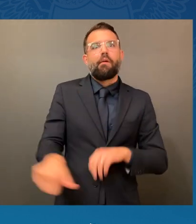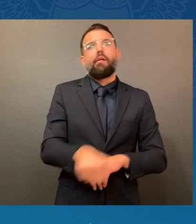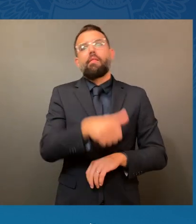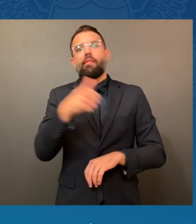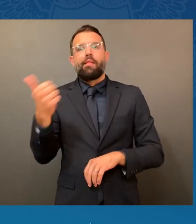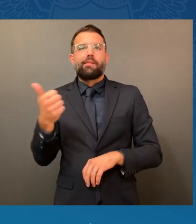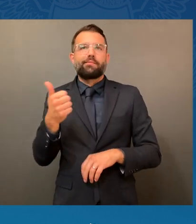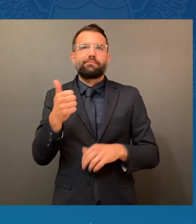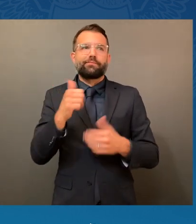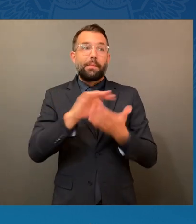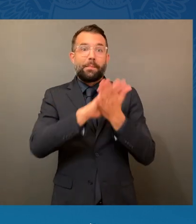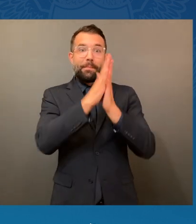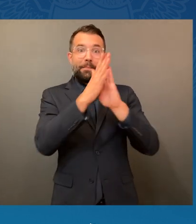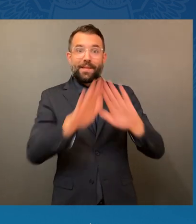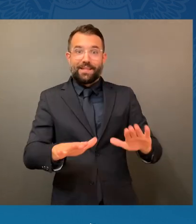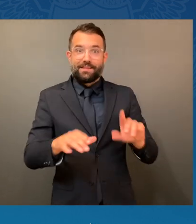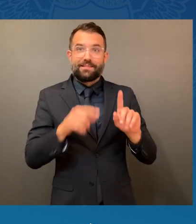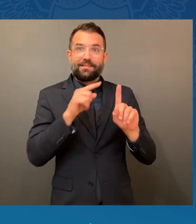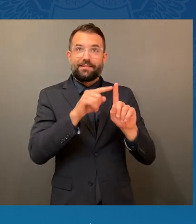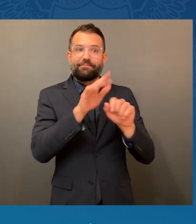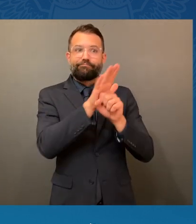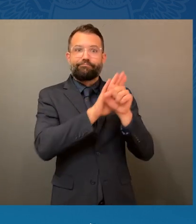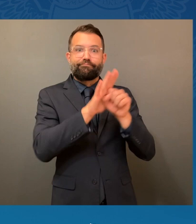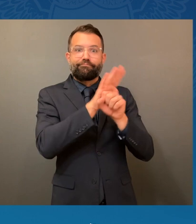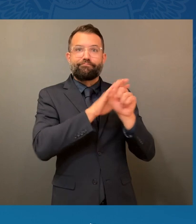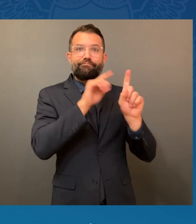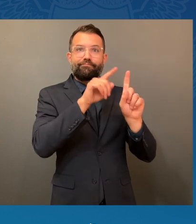as part of its brutal war of aggression against Ukraine.